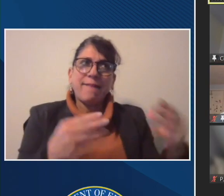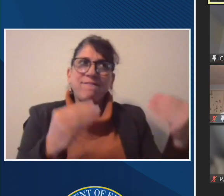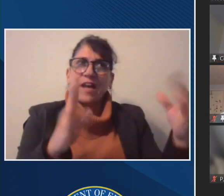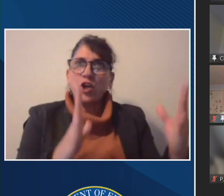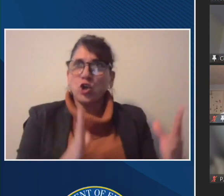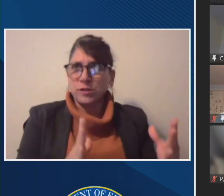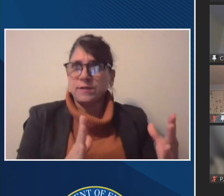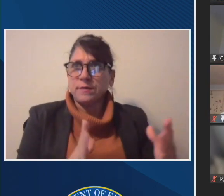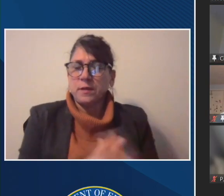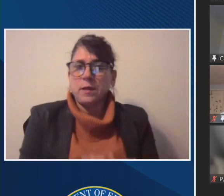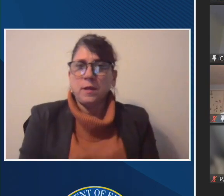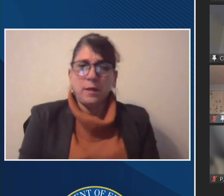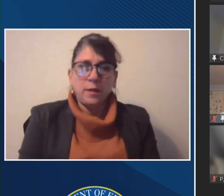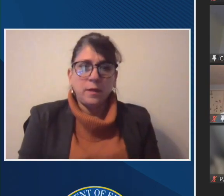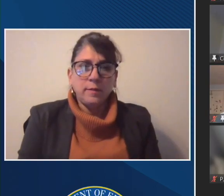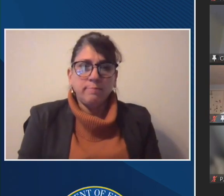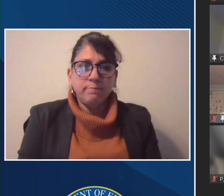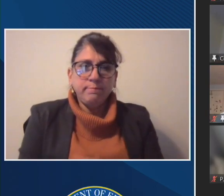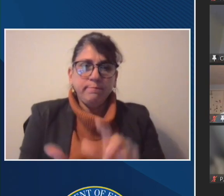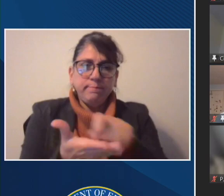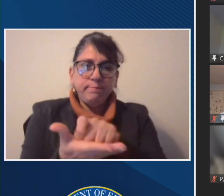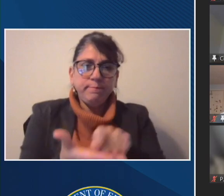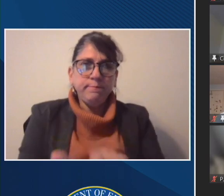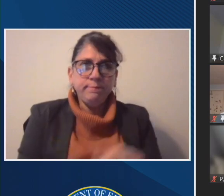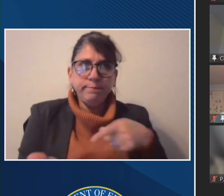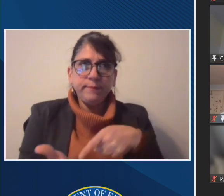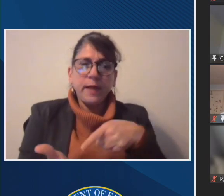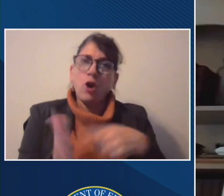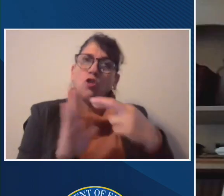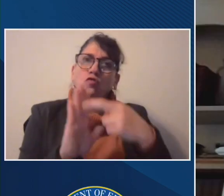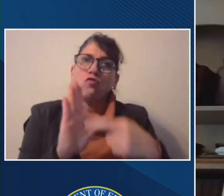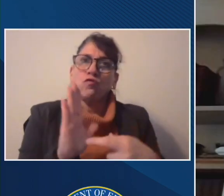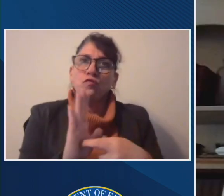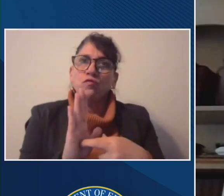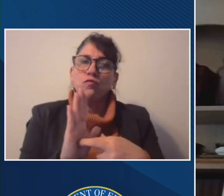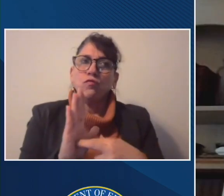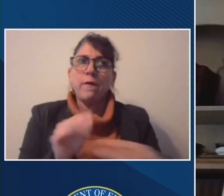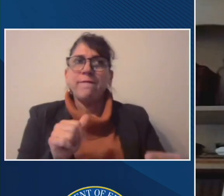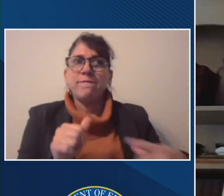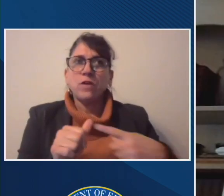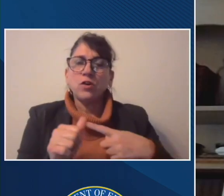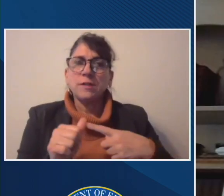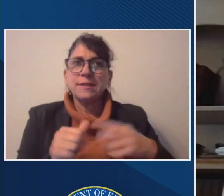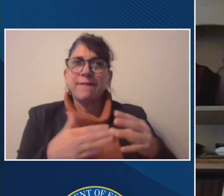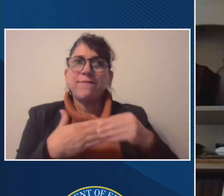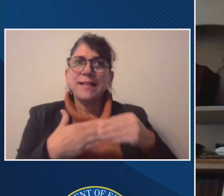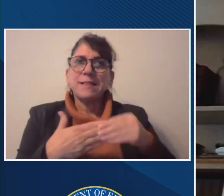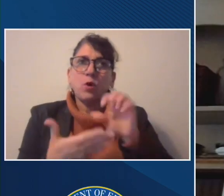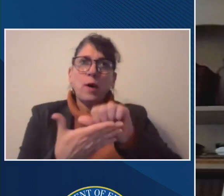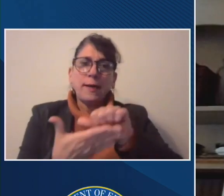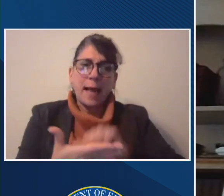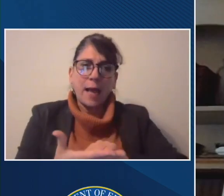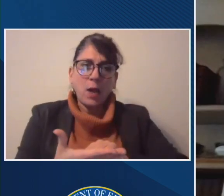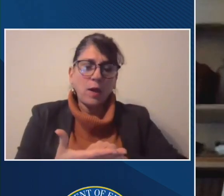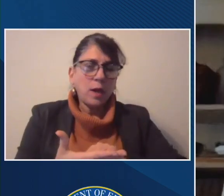As written here, the rule refers to flex accounts with actual cash involved and